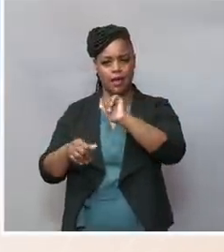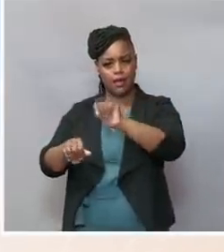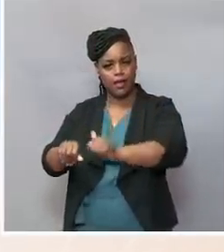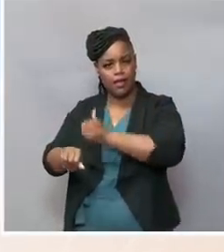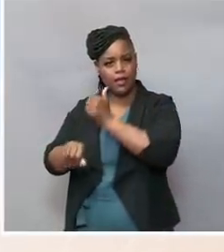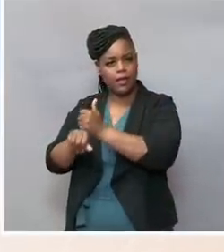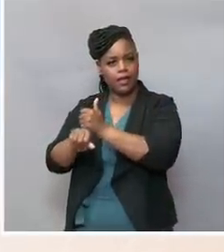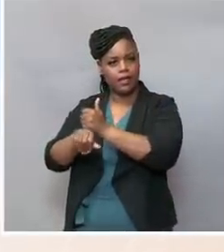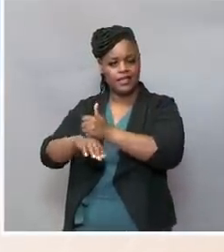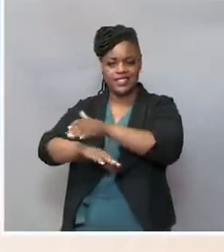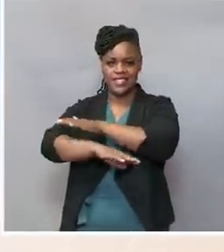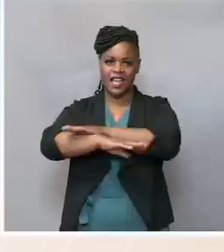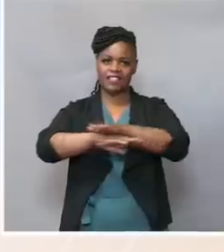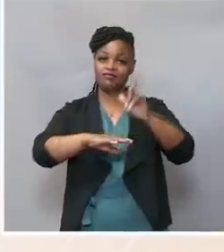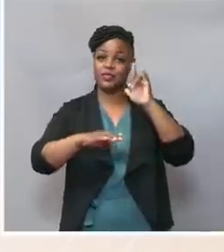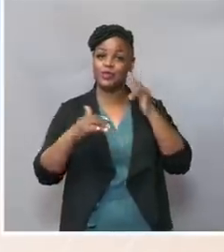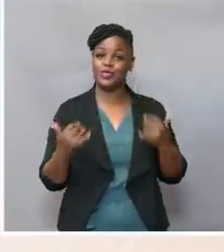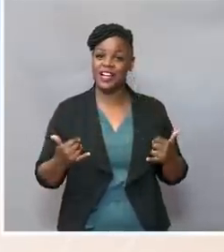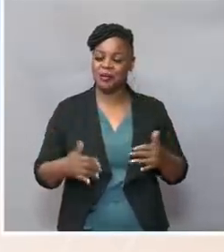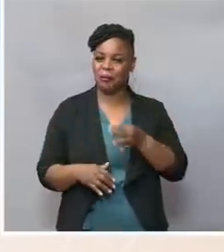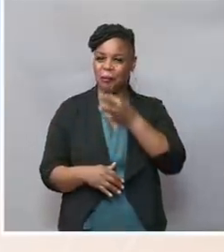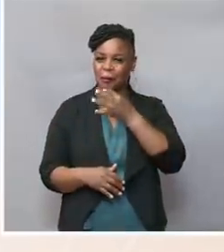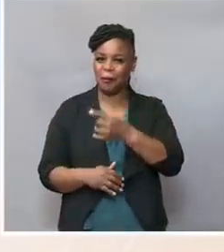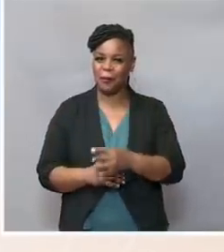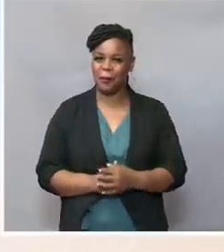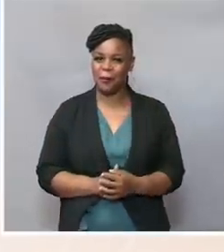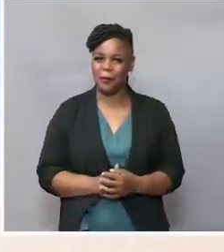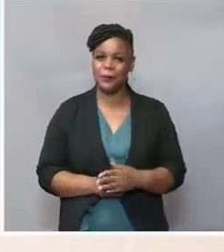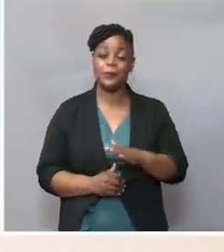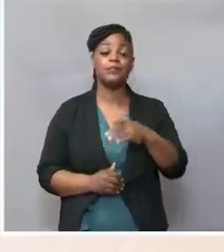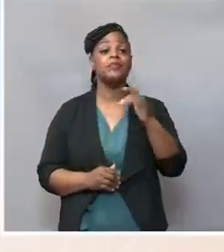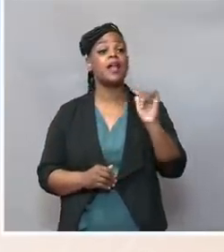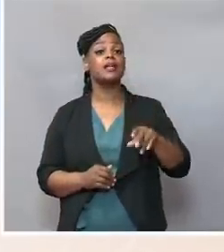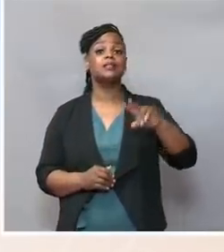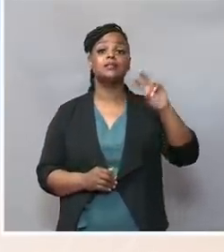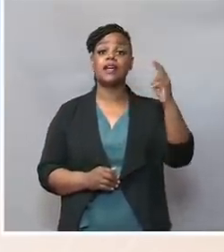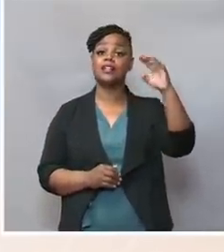I also want to thank second gentleman Douglas Emhoff for hosting us today.